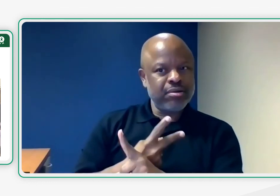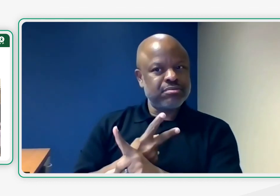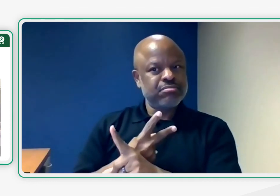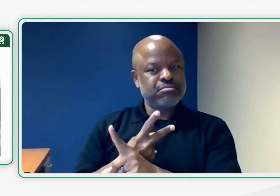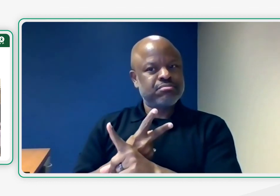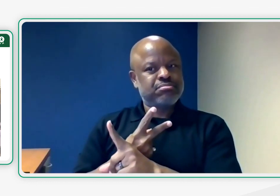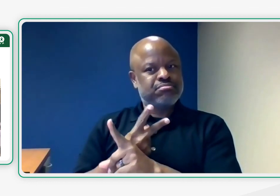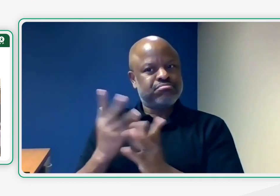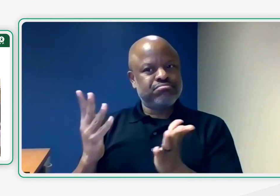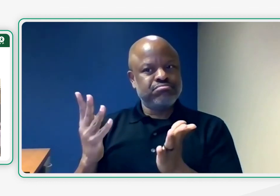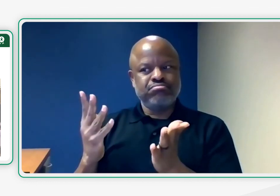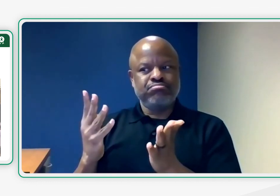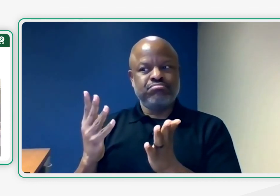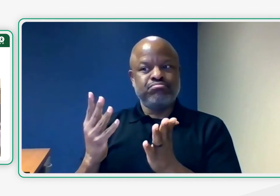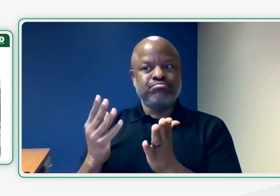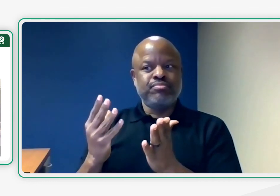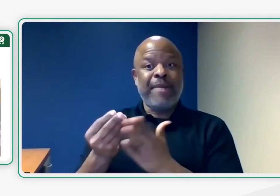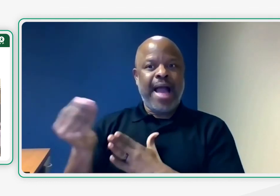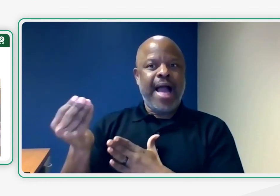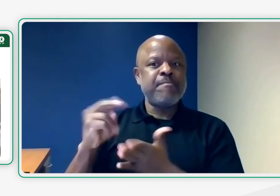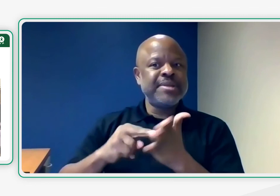And I bought the engagement ring 2 months before I proposed.